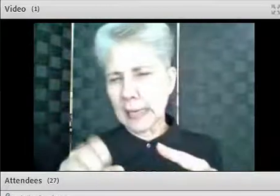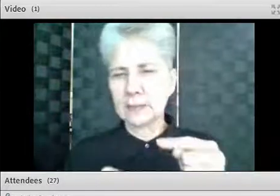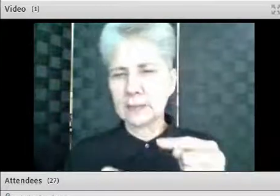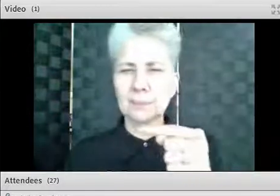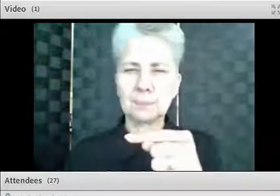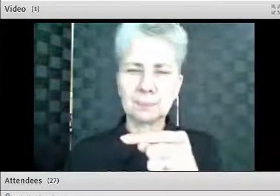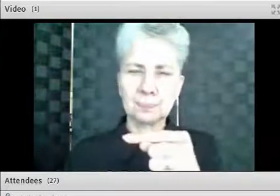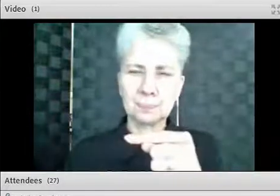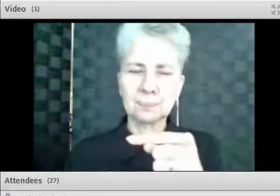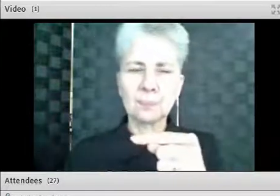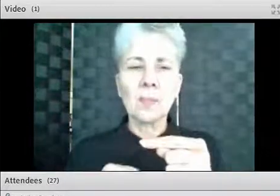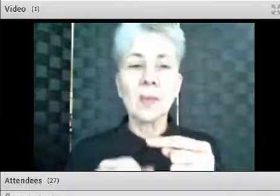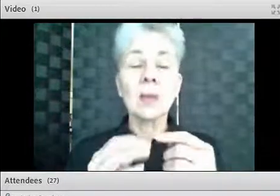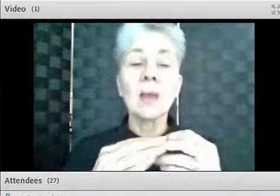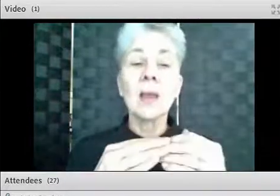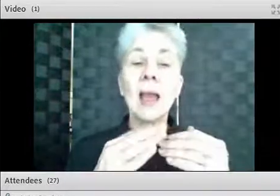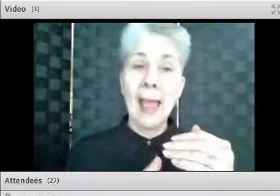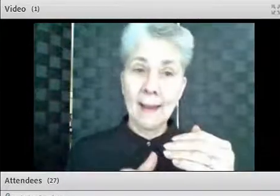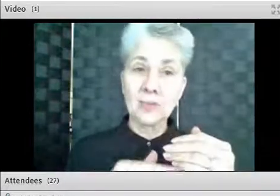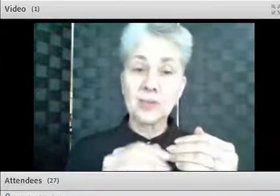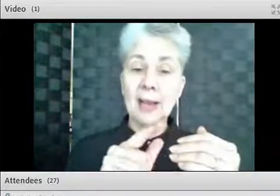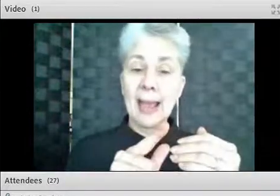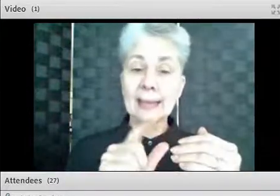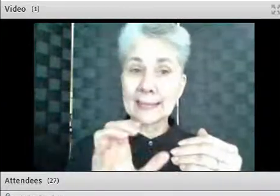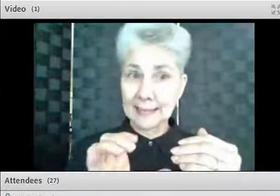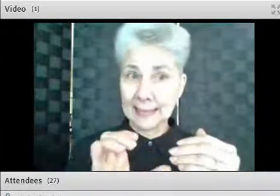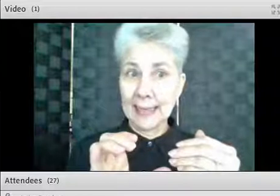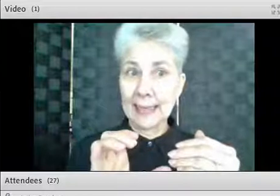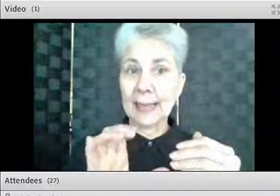after the LC Classification number.